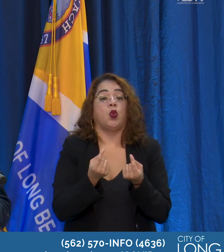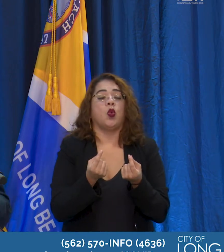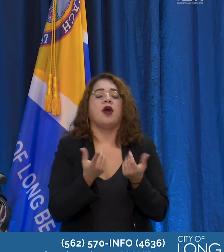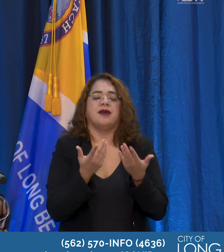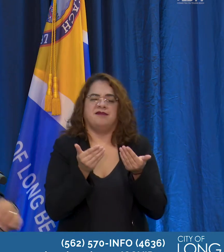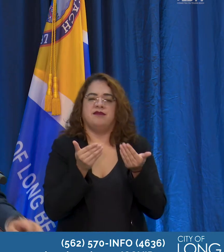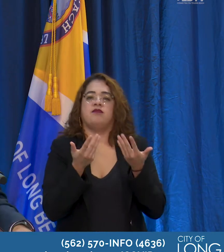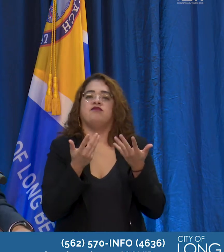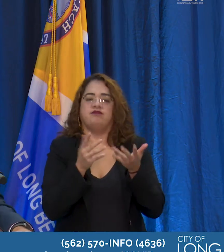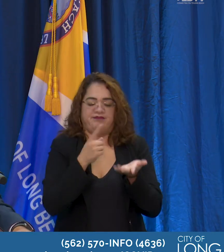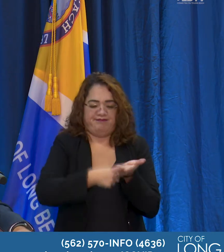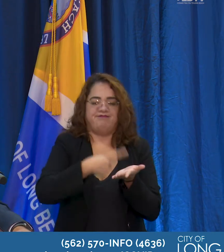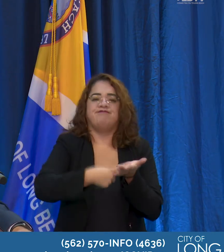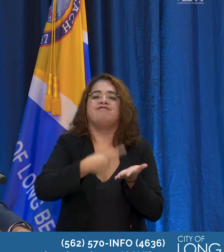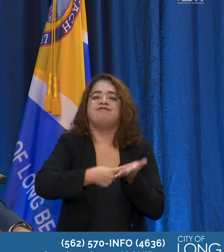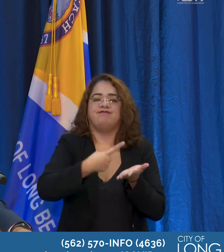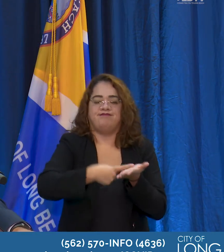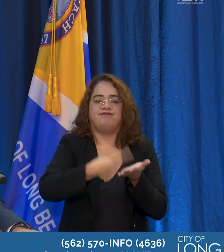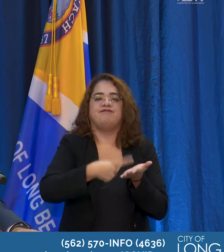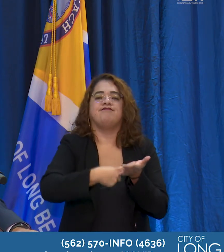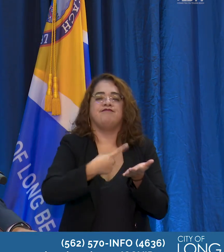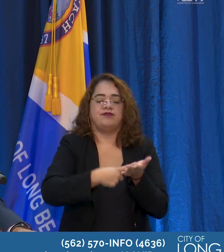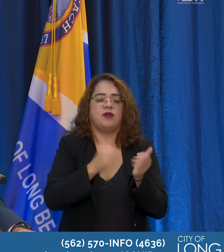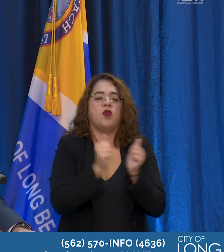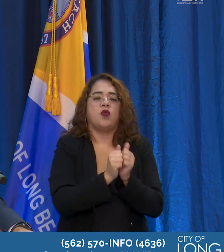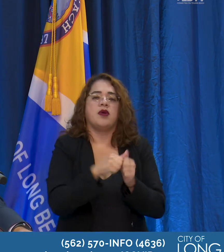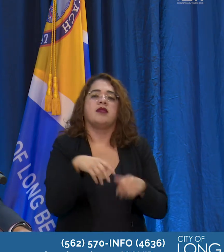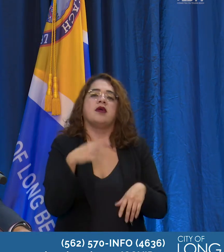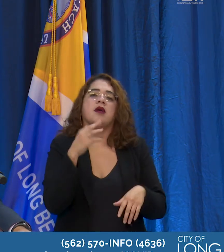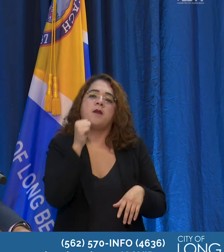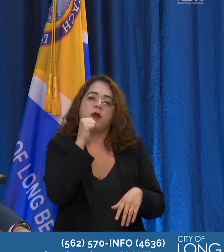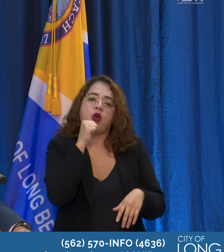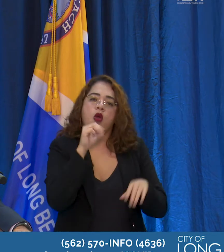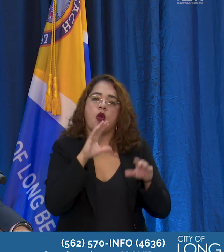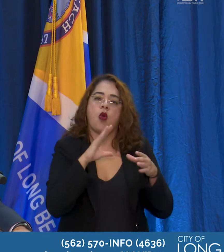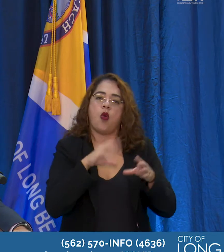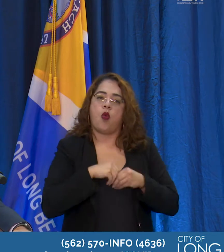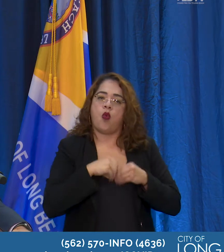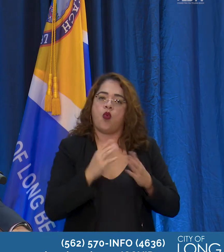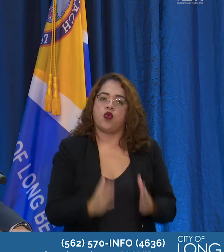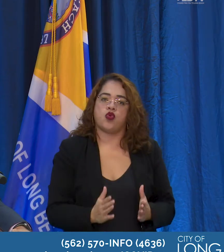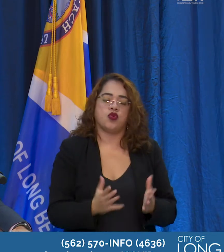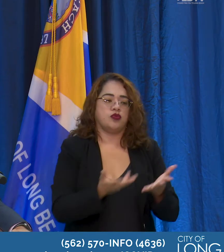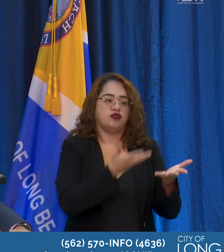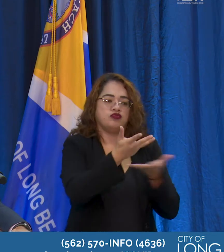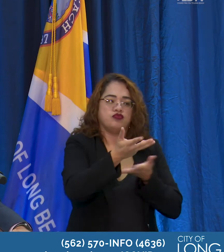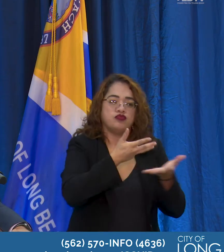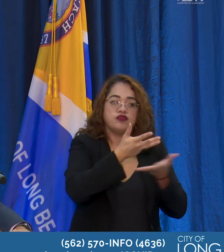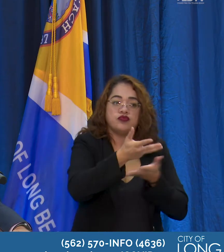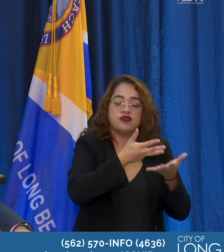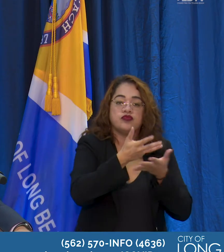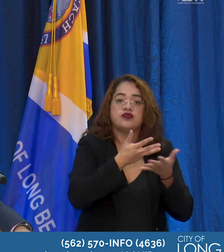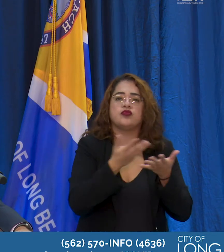that Kelly Colopy, who's going to speak next, is actually meeting with some bar owners even tomorrow to see if there is a path forward to get